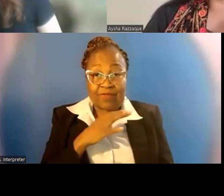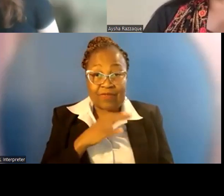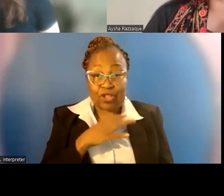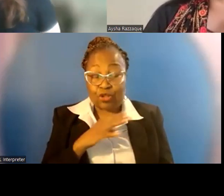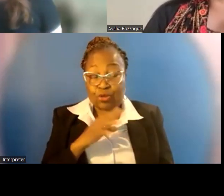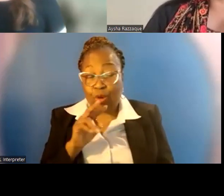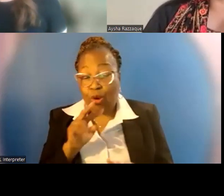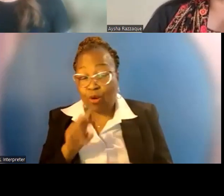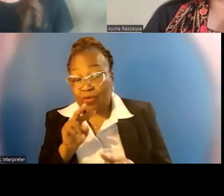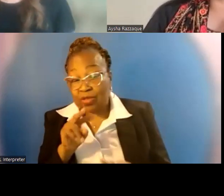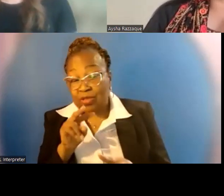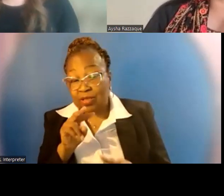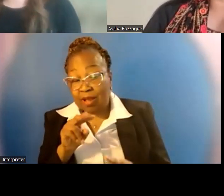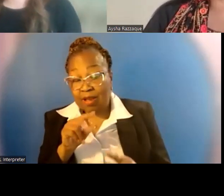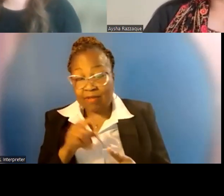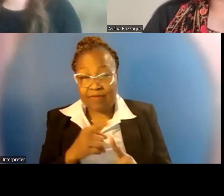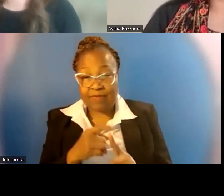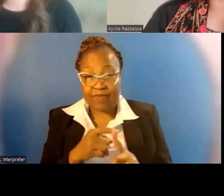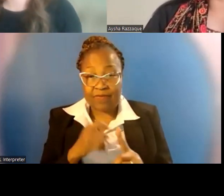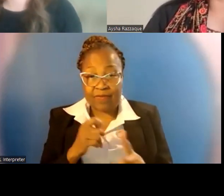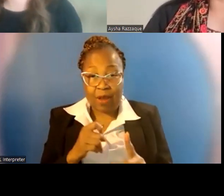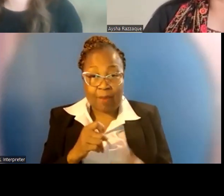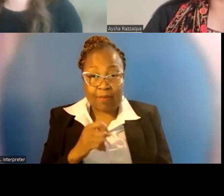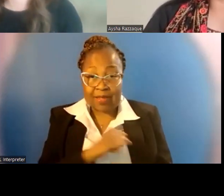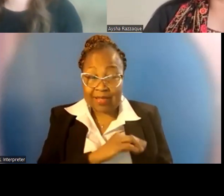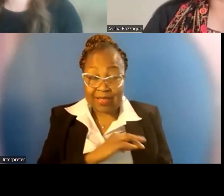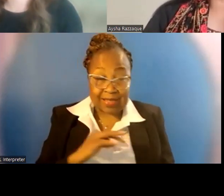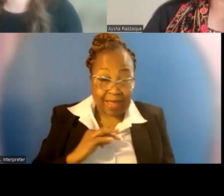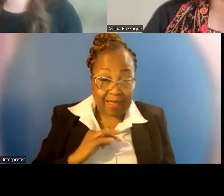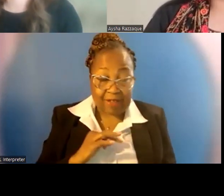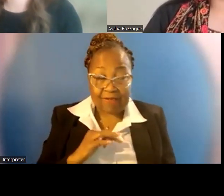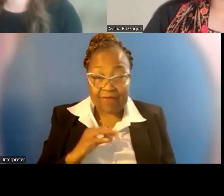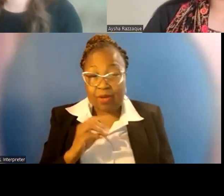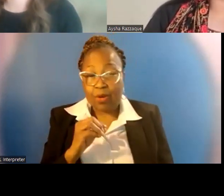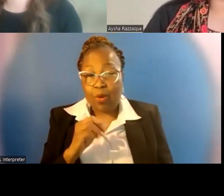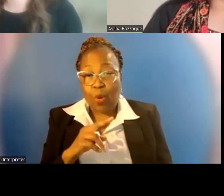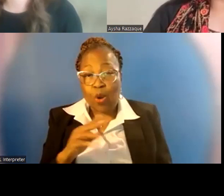from a staff or community members outside,